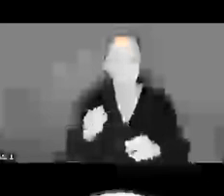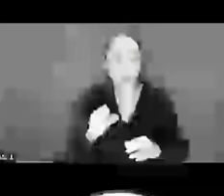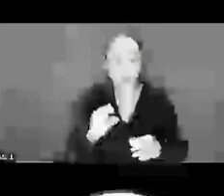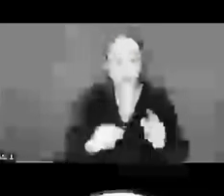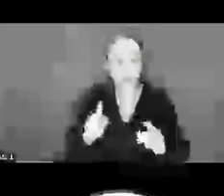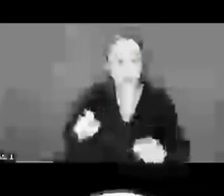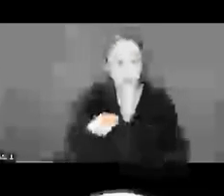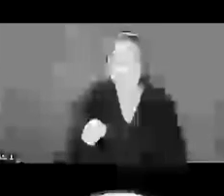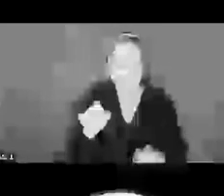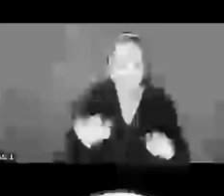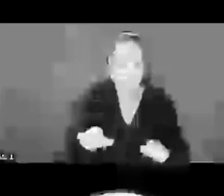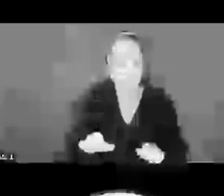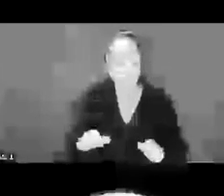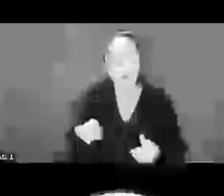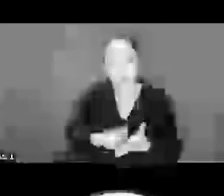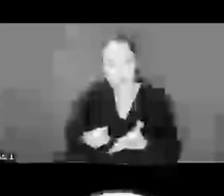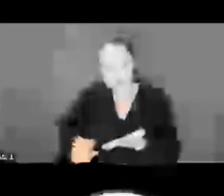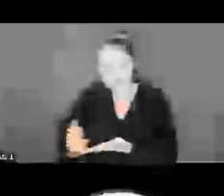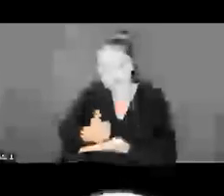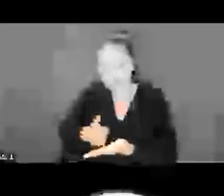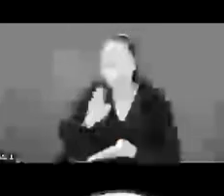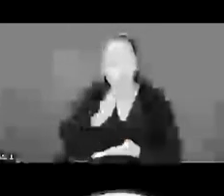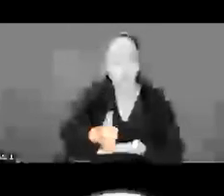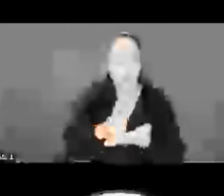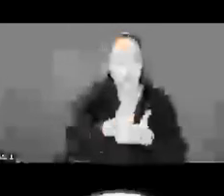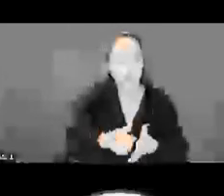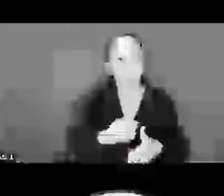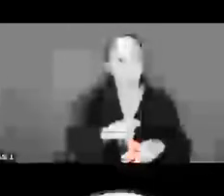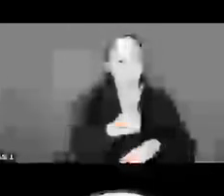Findings from this study will be used to develop building policy and design guides to improve